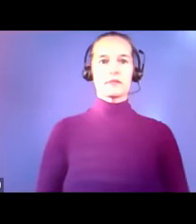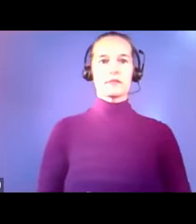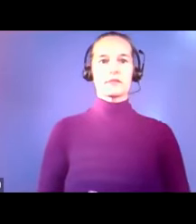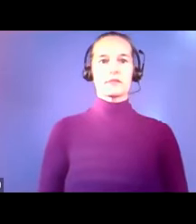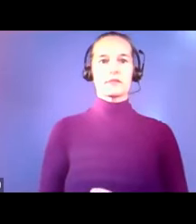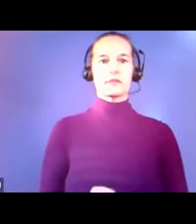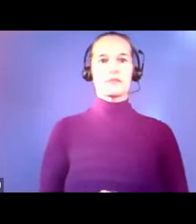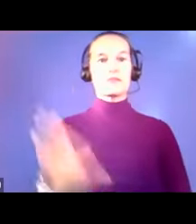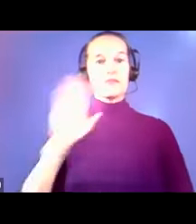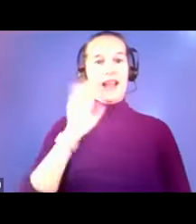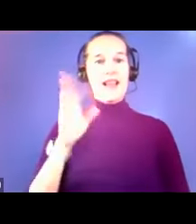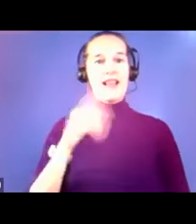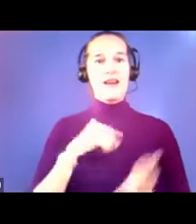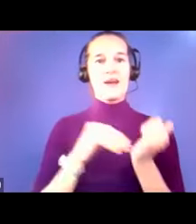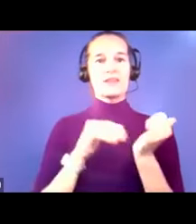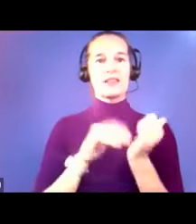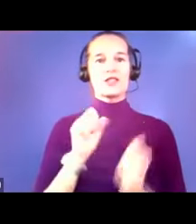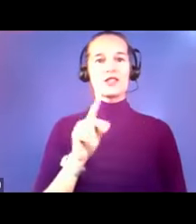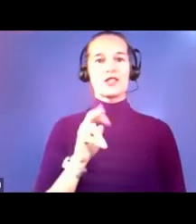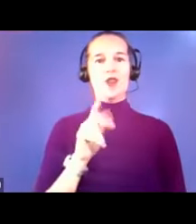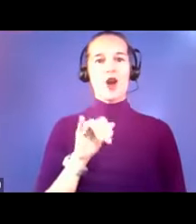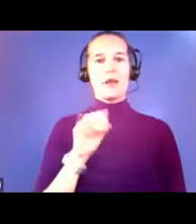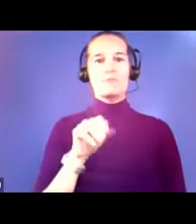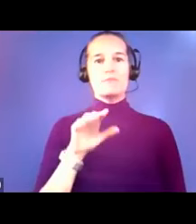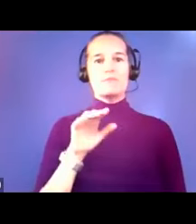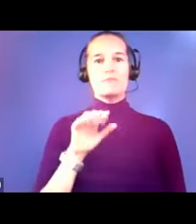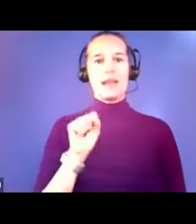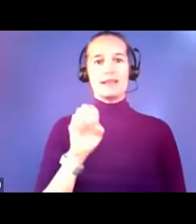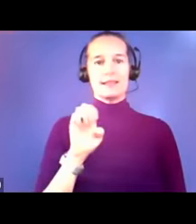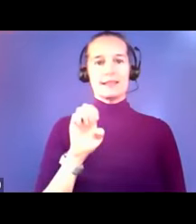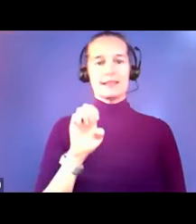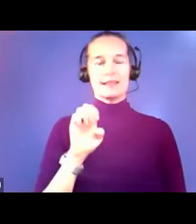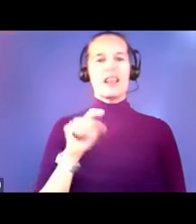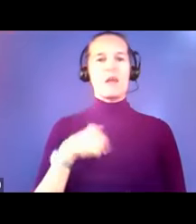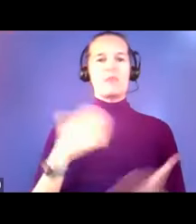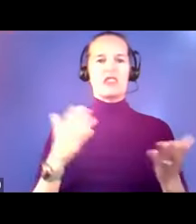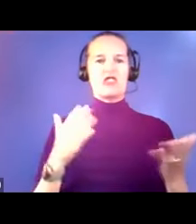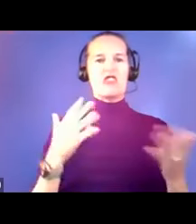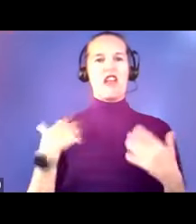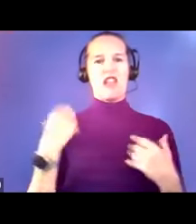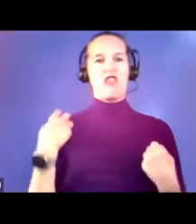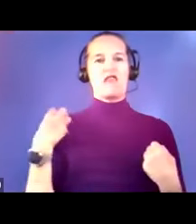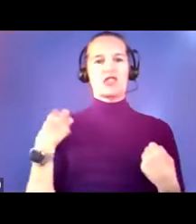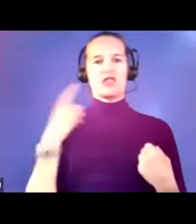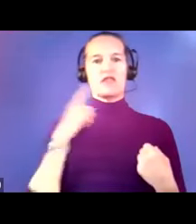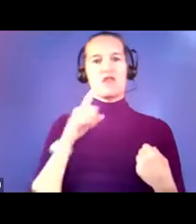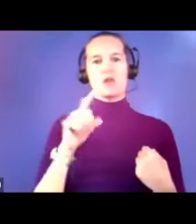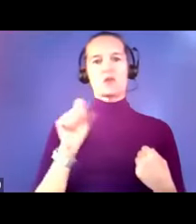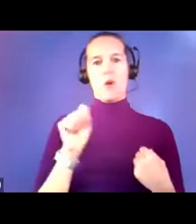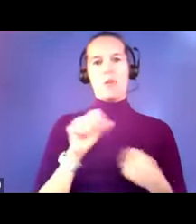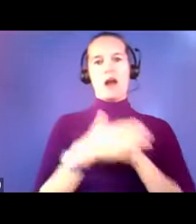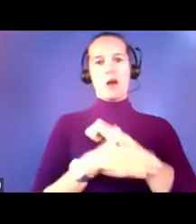Hello, I'm Dr. Sundari Mase, Sonoma County's Health Officer, and here is the update on the covid-19 situation.